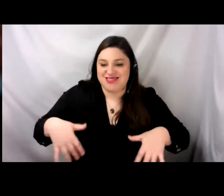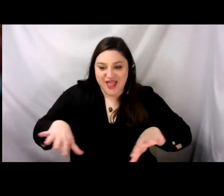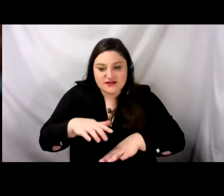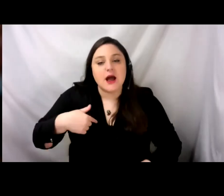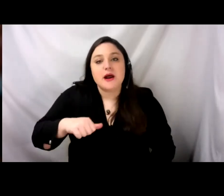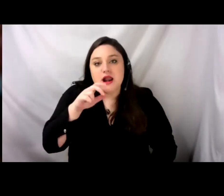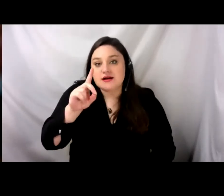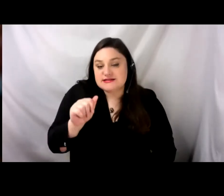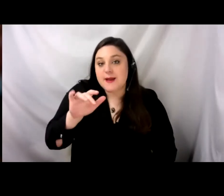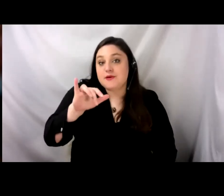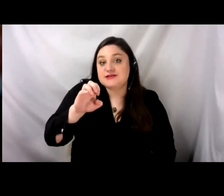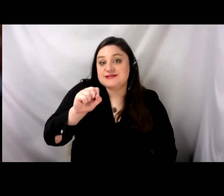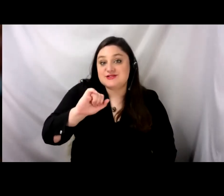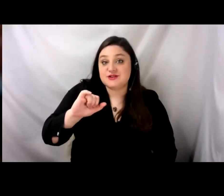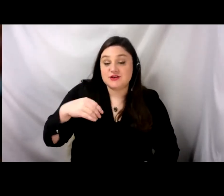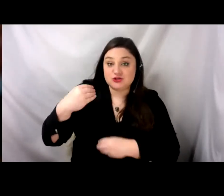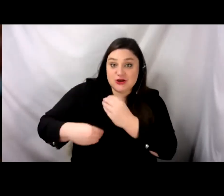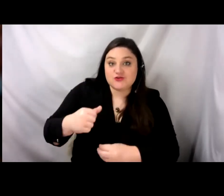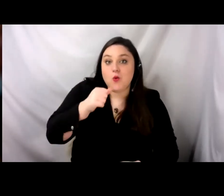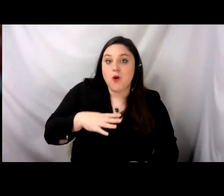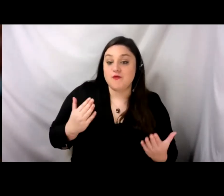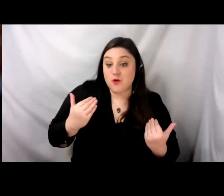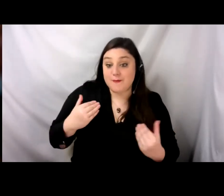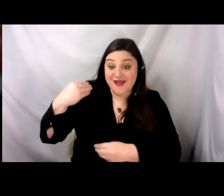black woman of Caribbean heritage. I'm currently wearing a green shirt